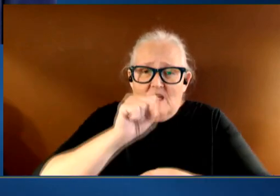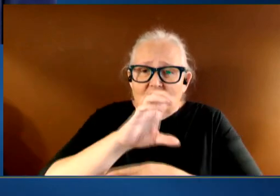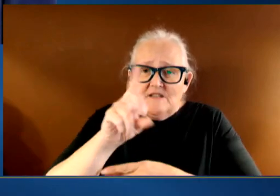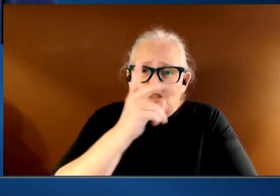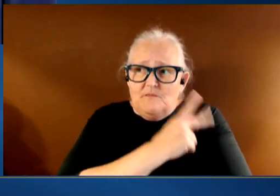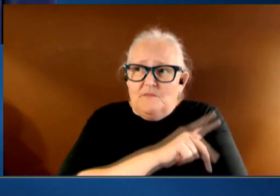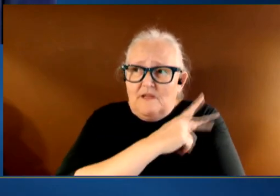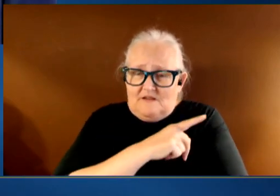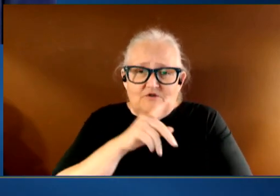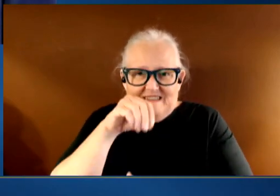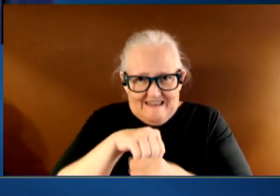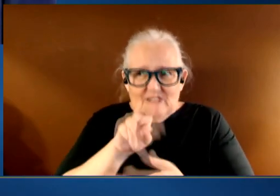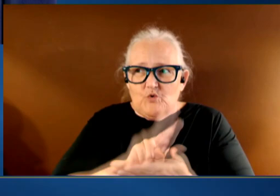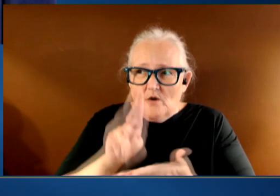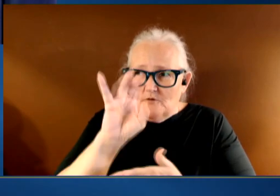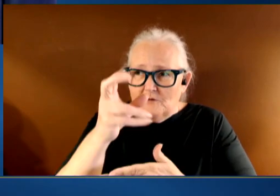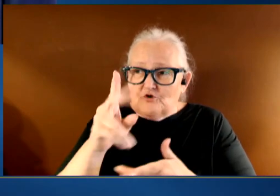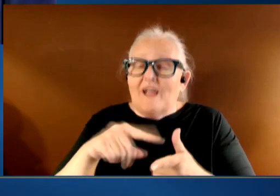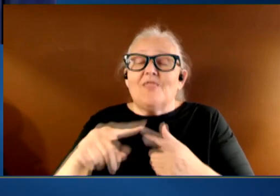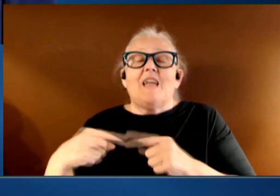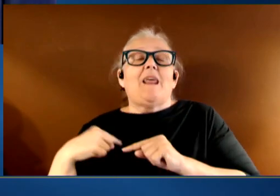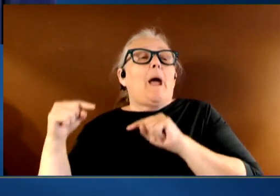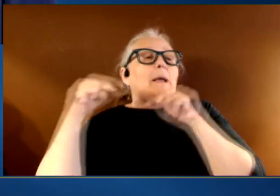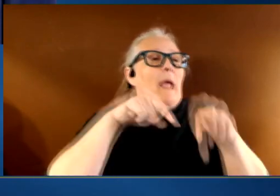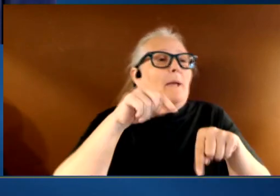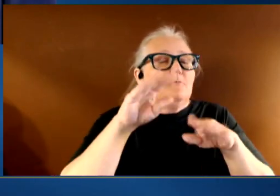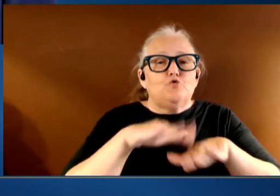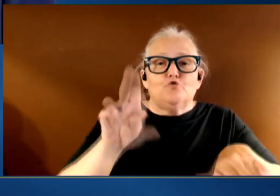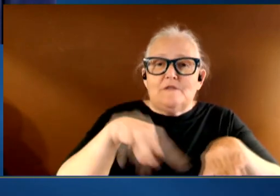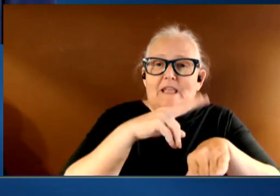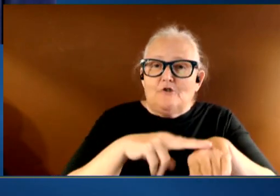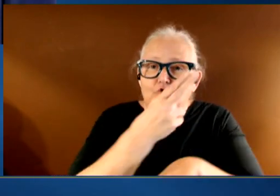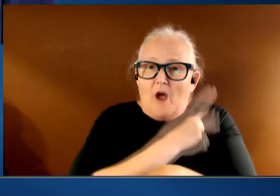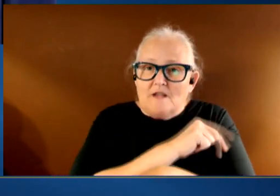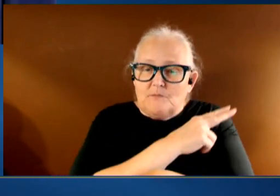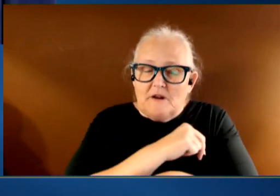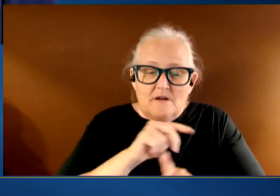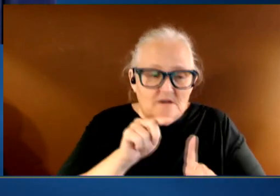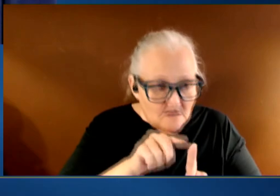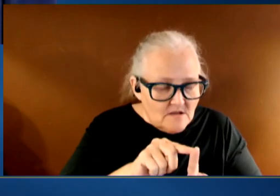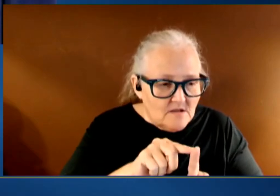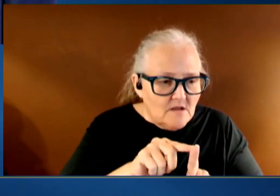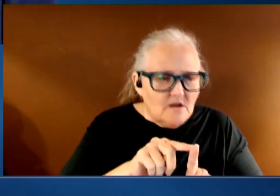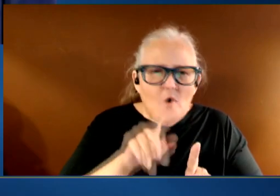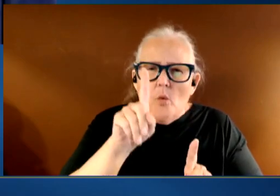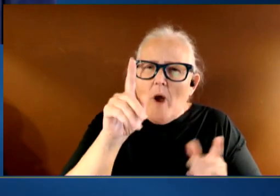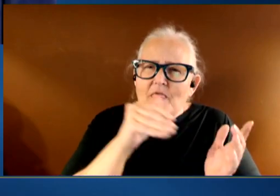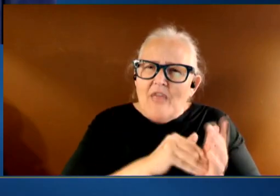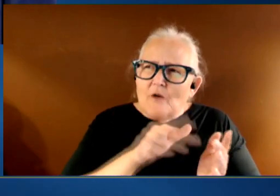But when I came to Children's National, we have 1,500 to 1,600 patients in our